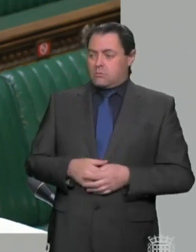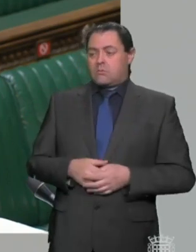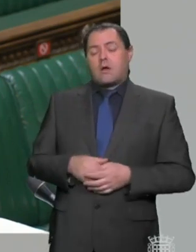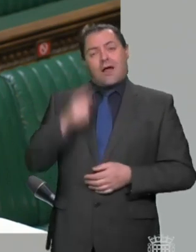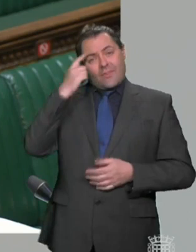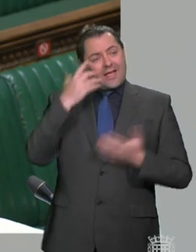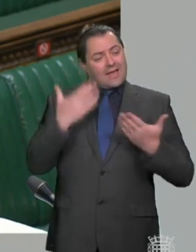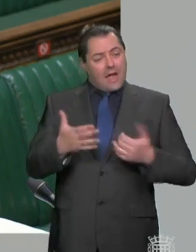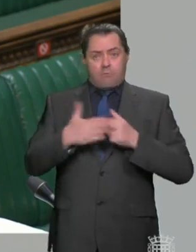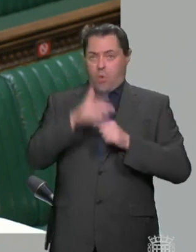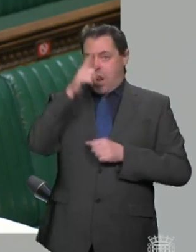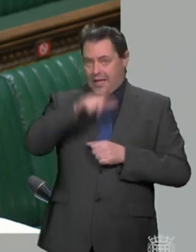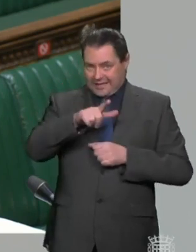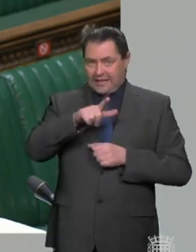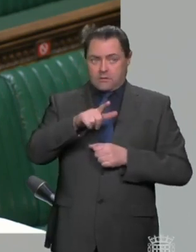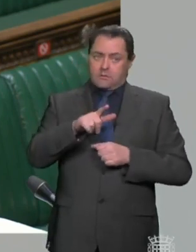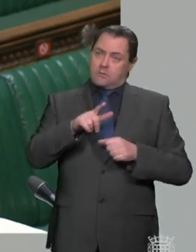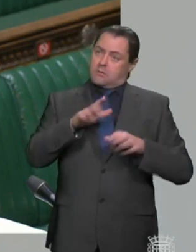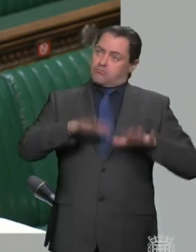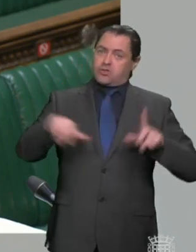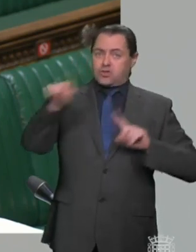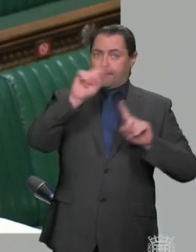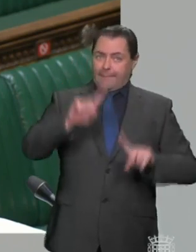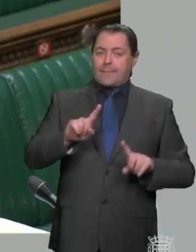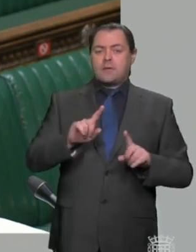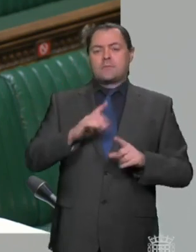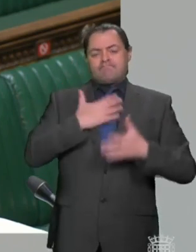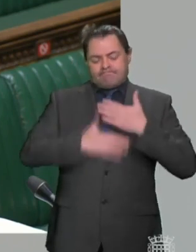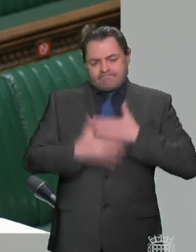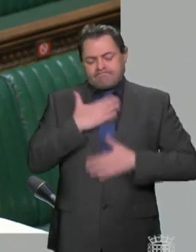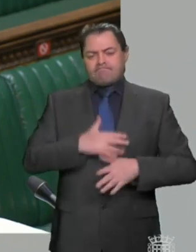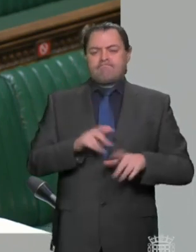now thanks to the efforts of the British people and the fastest vaccine roll-out in